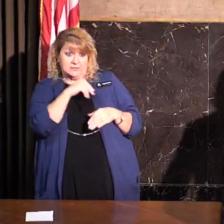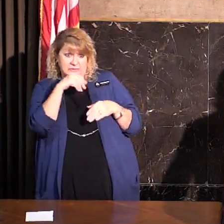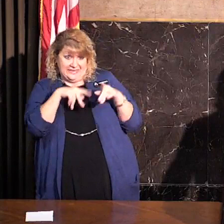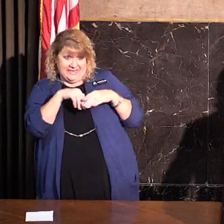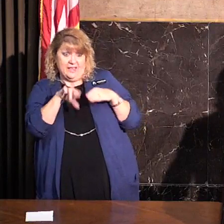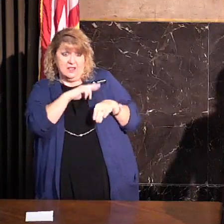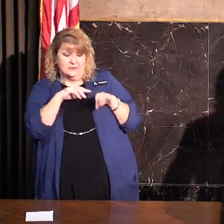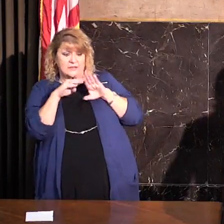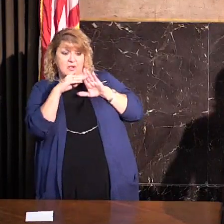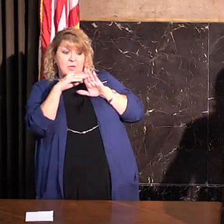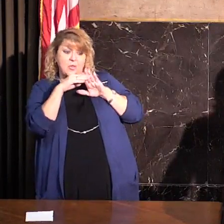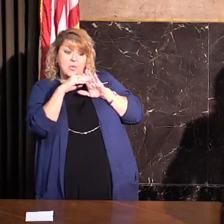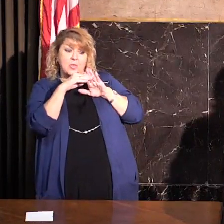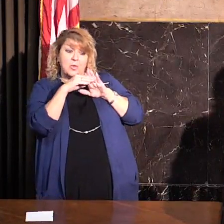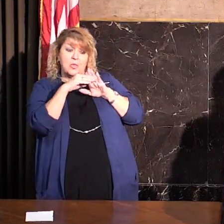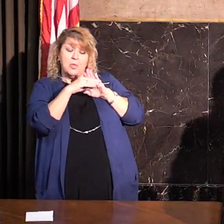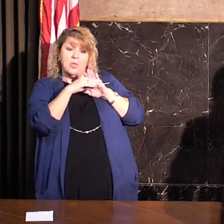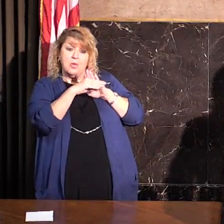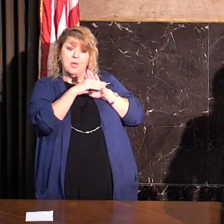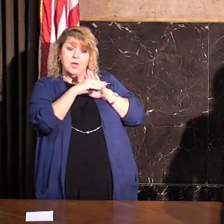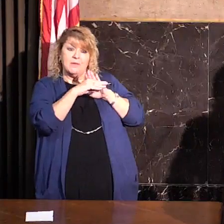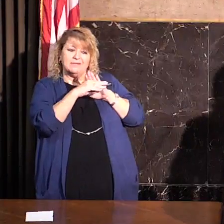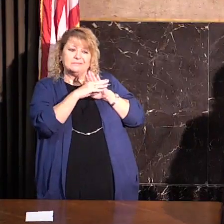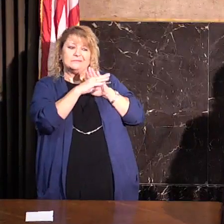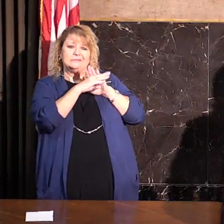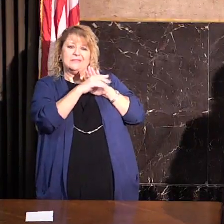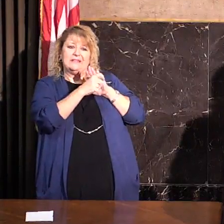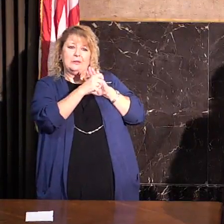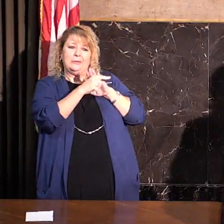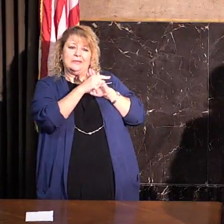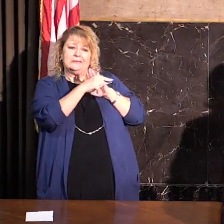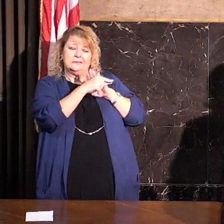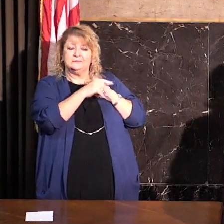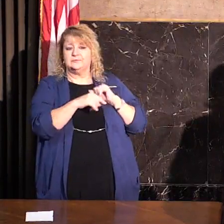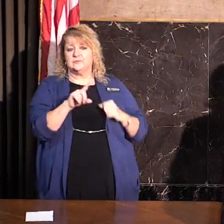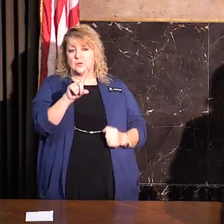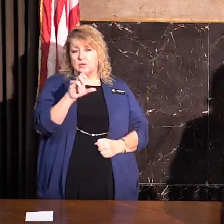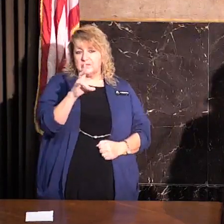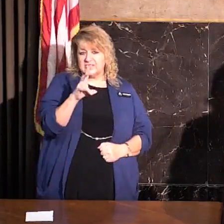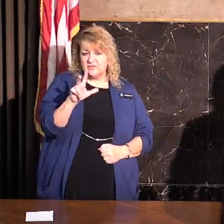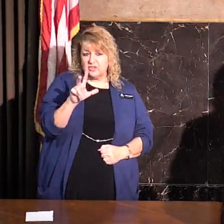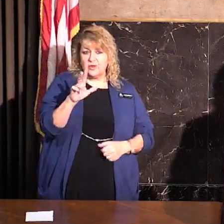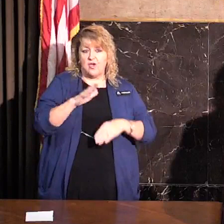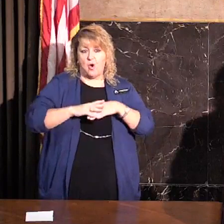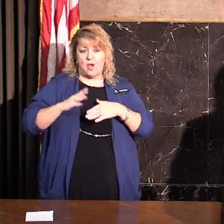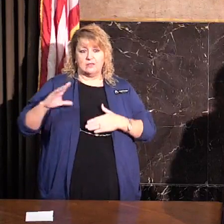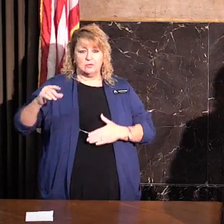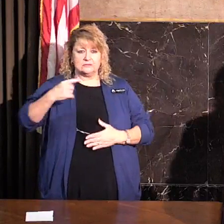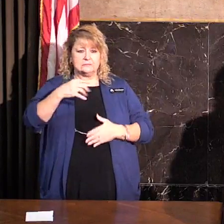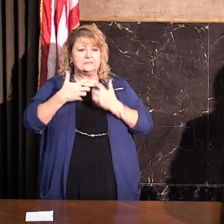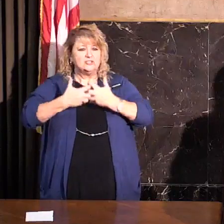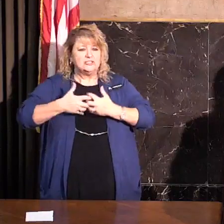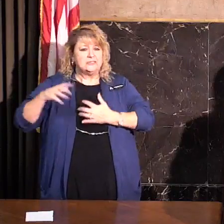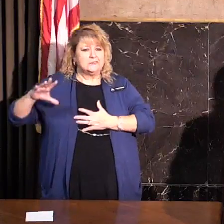different than what you've been experiencing Individuals are